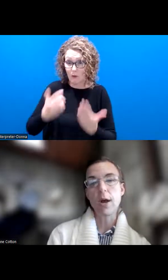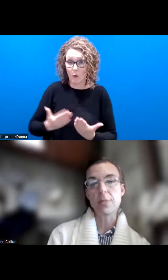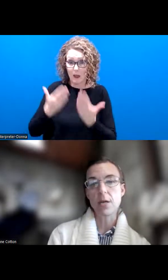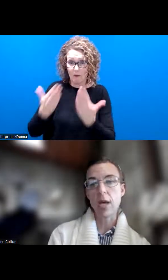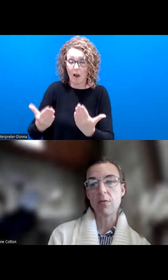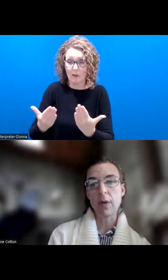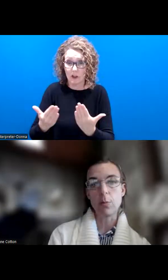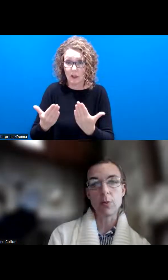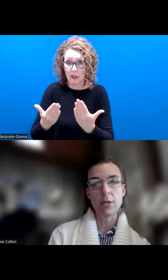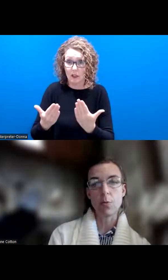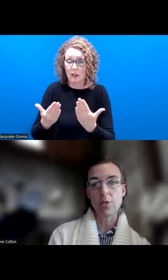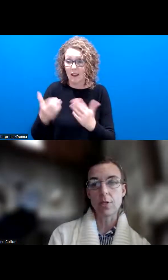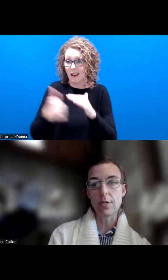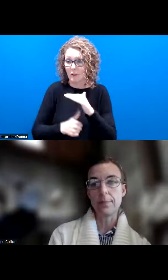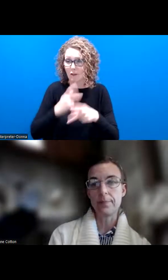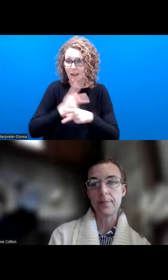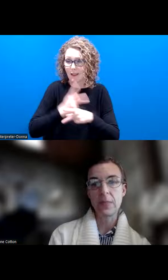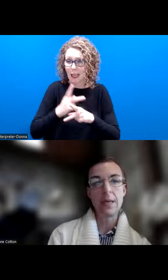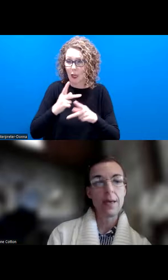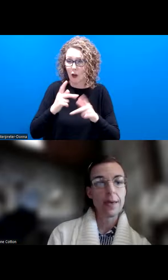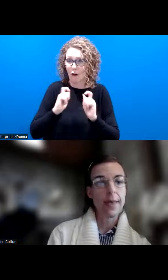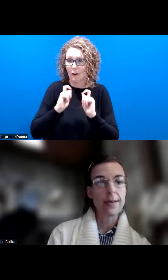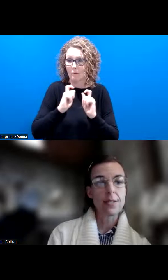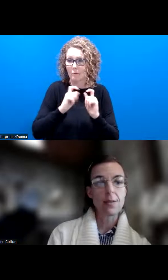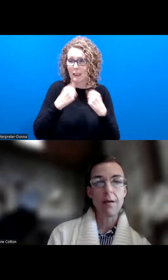for caregiving through Medicaid, which we all know a lot of people